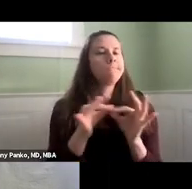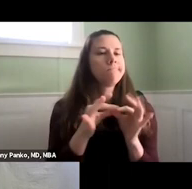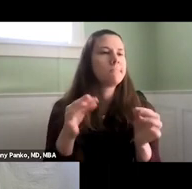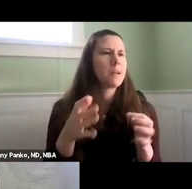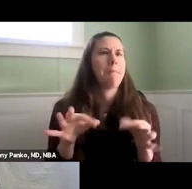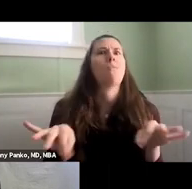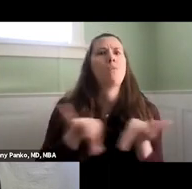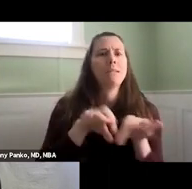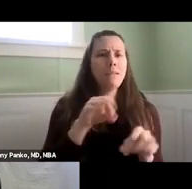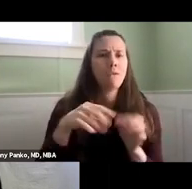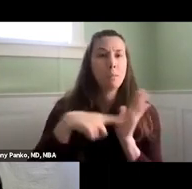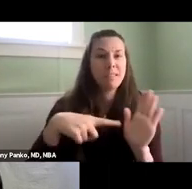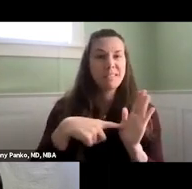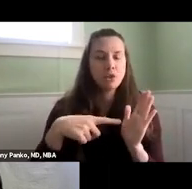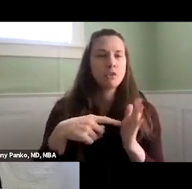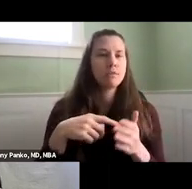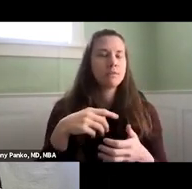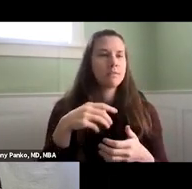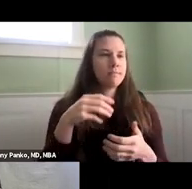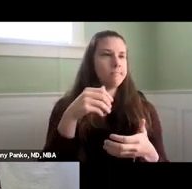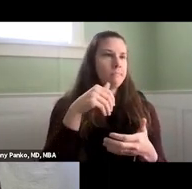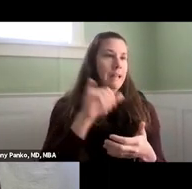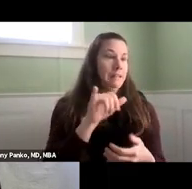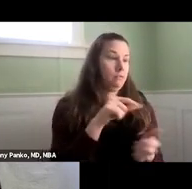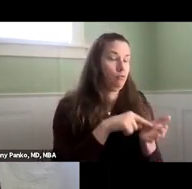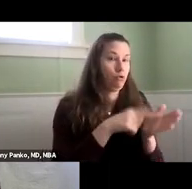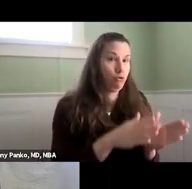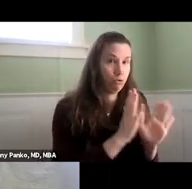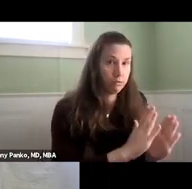on improving those barriers in healthcare system. So I will talk a lot about the importance